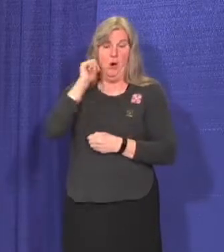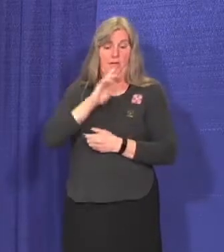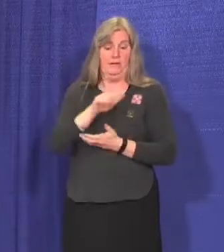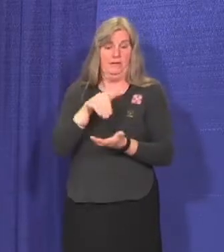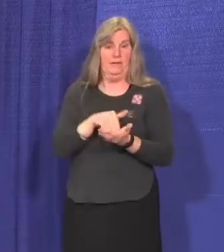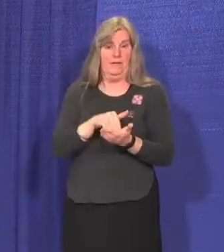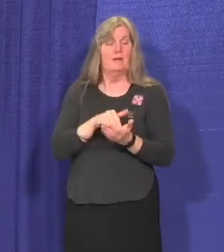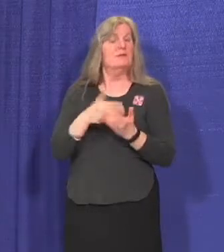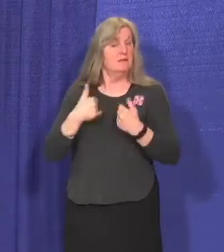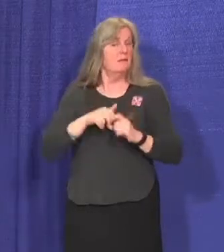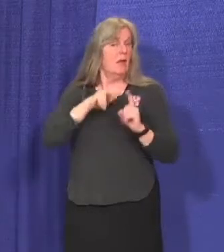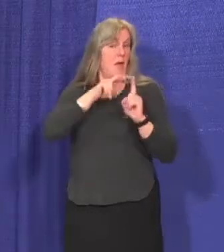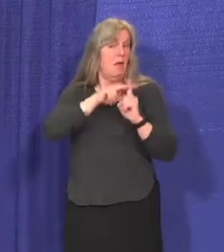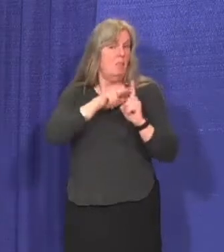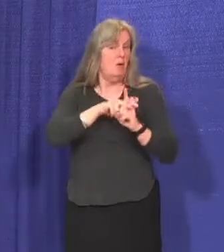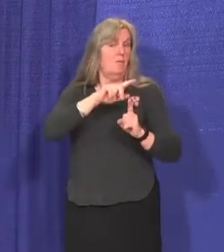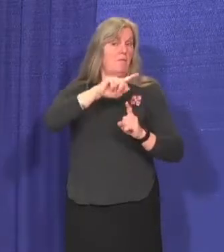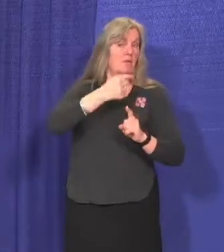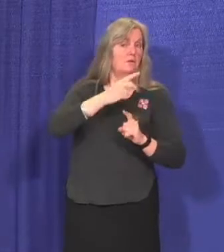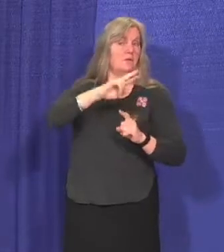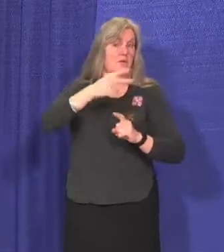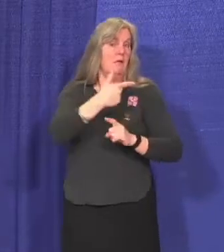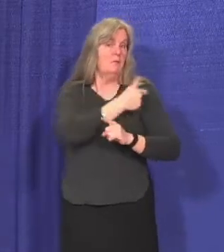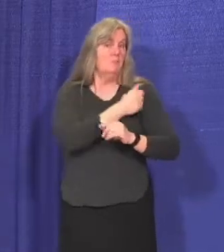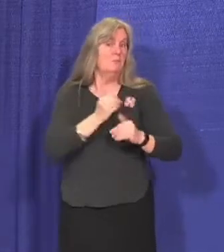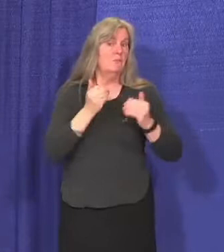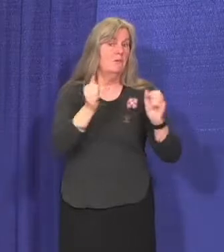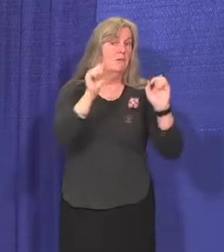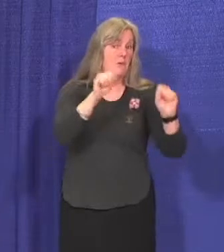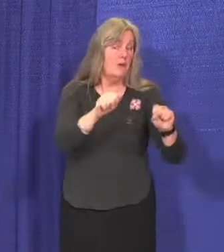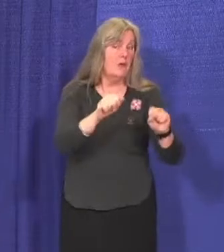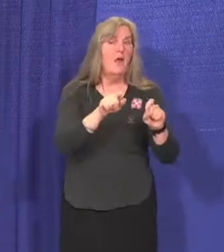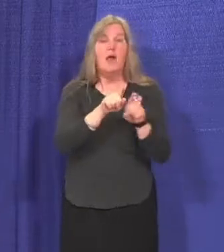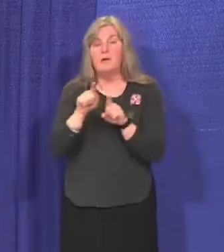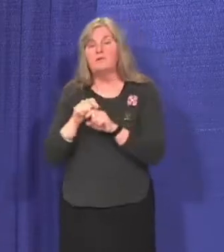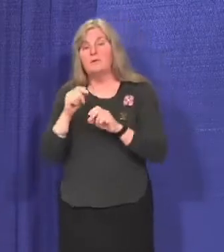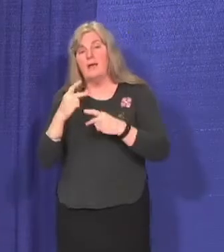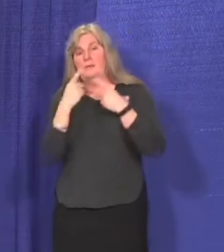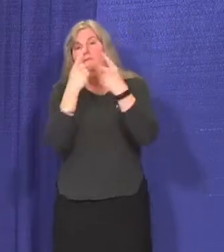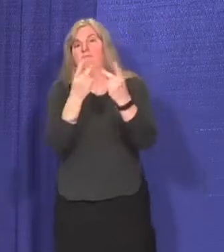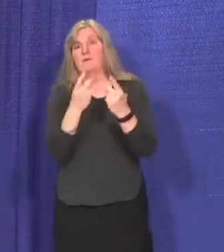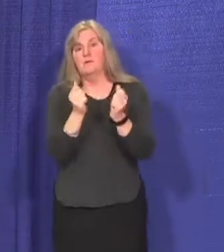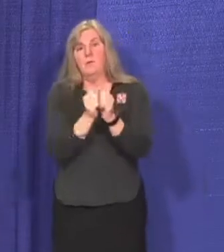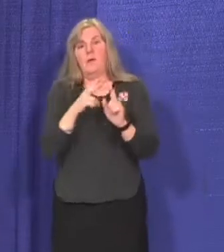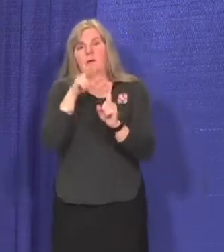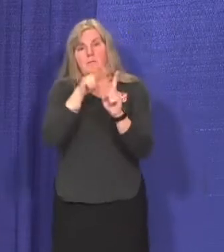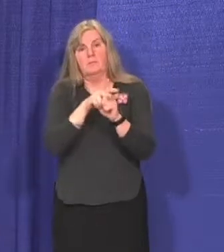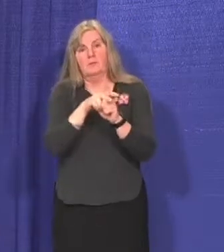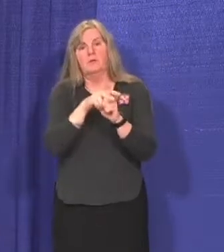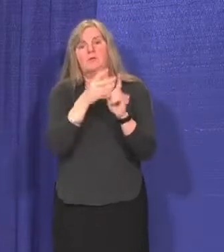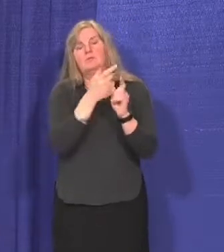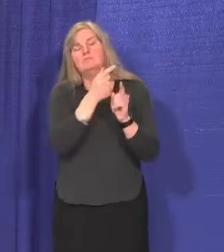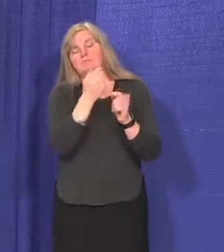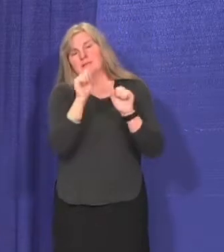This is fantastic! But we need to keep going. You can still get a shot and I